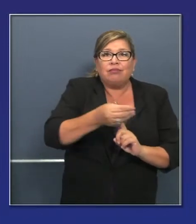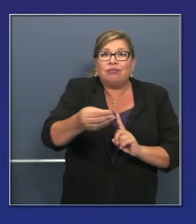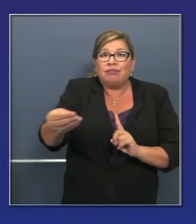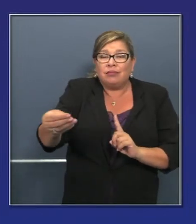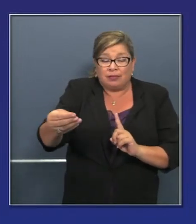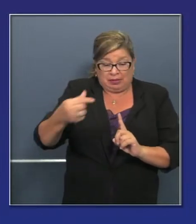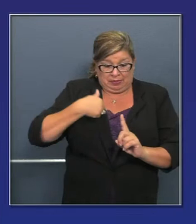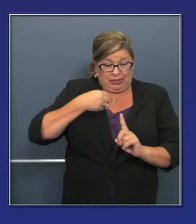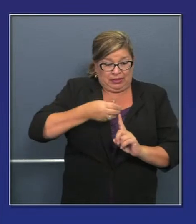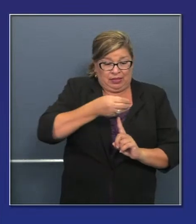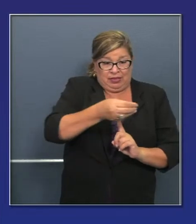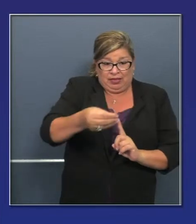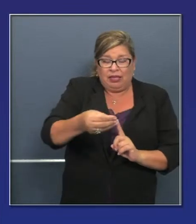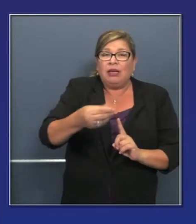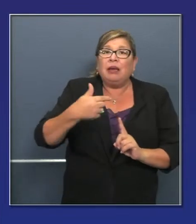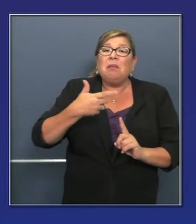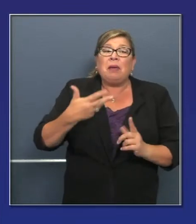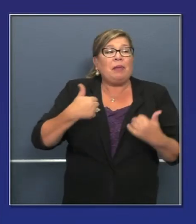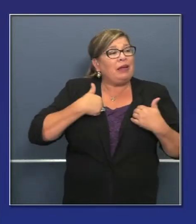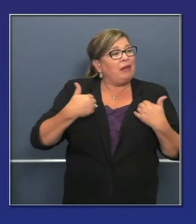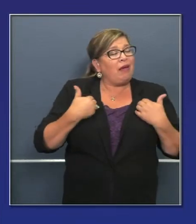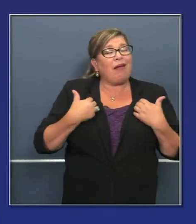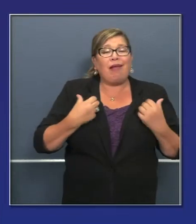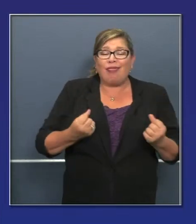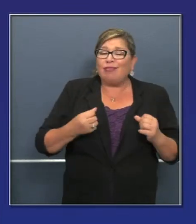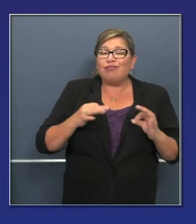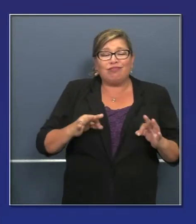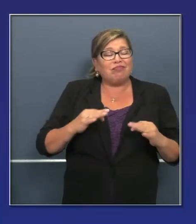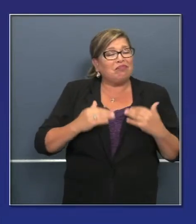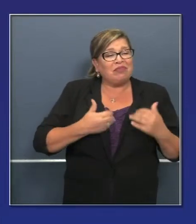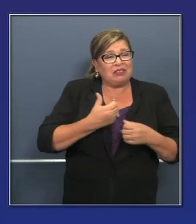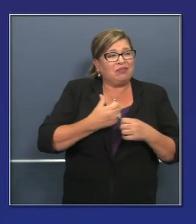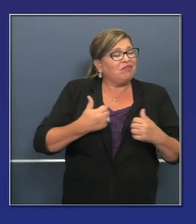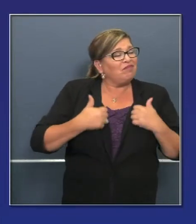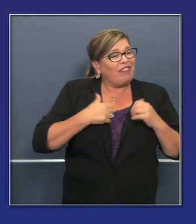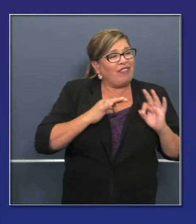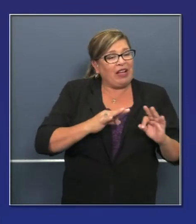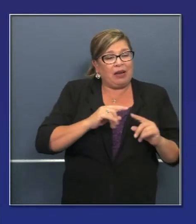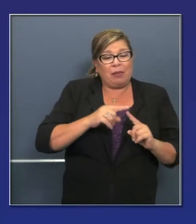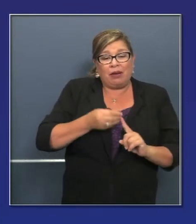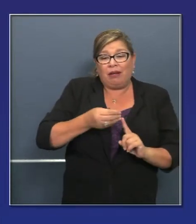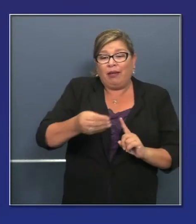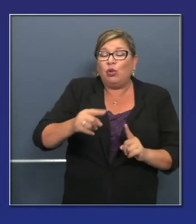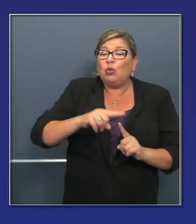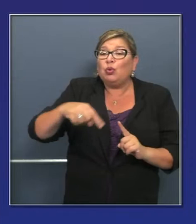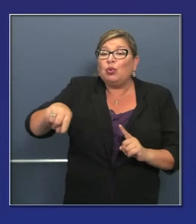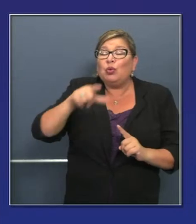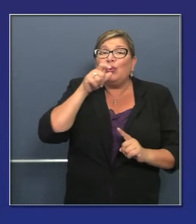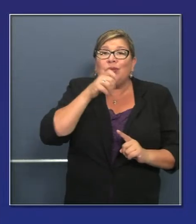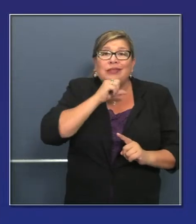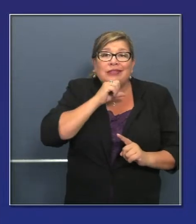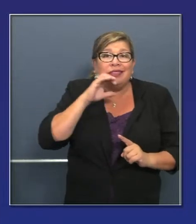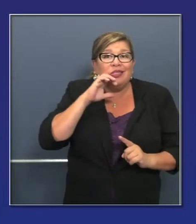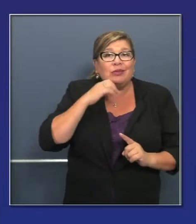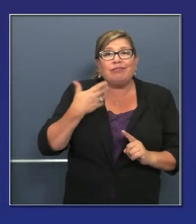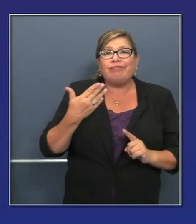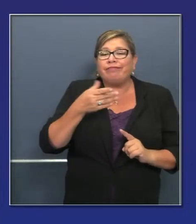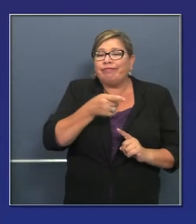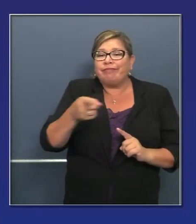handle the virus as younger healthier people can these are our seniors these are people that have